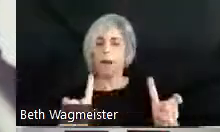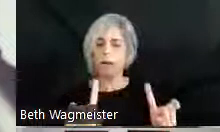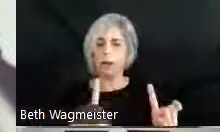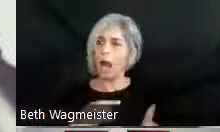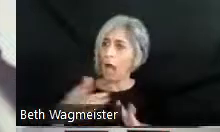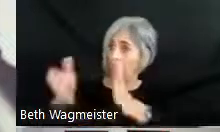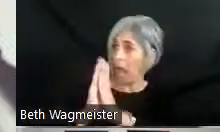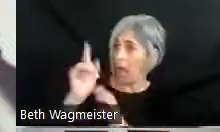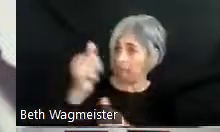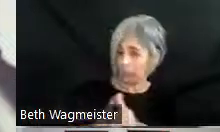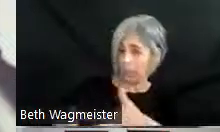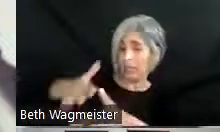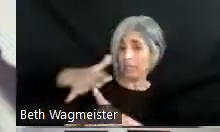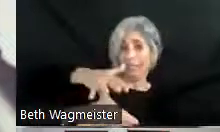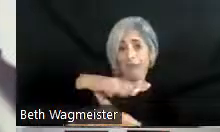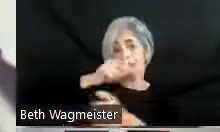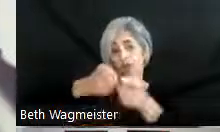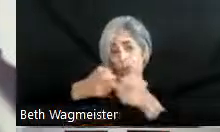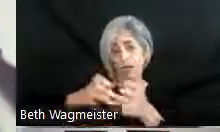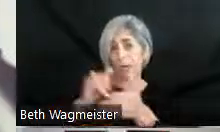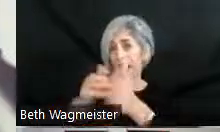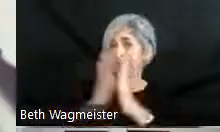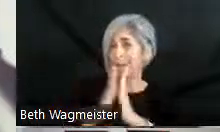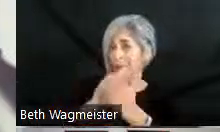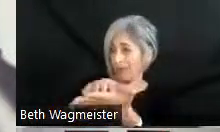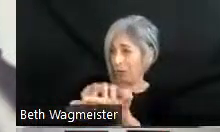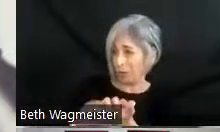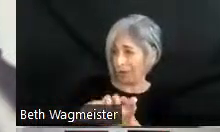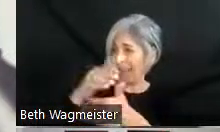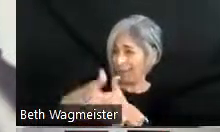the senior director what he thought about the vulnerability afterwards. He said you